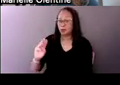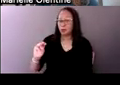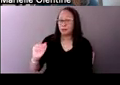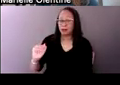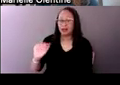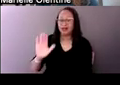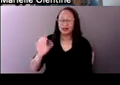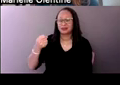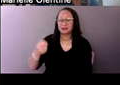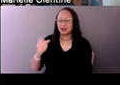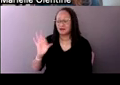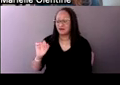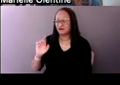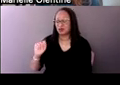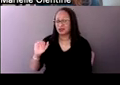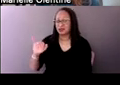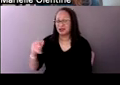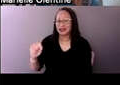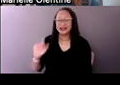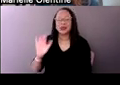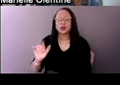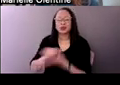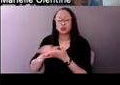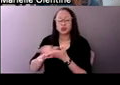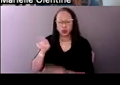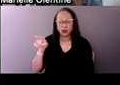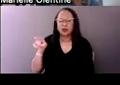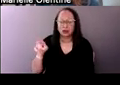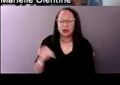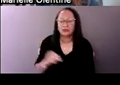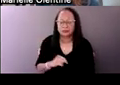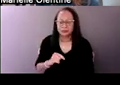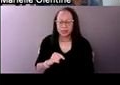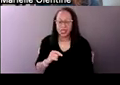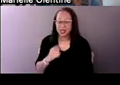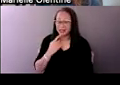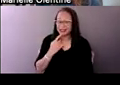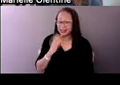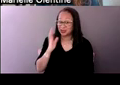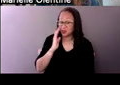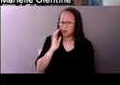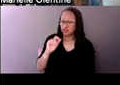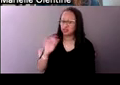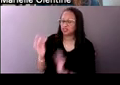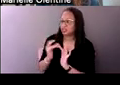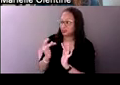I often recommend to people to keep in touch with people, even if they no longer feel immediately